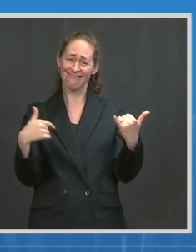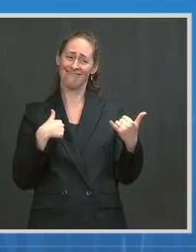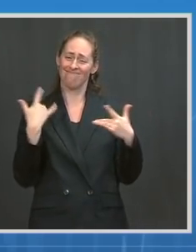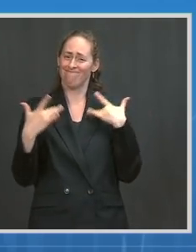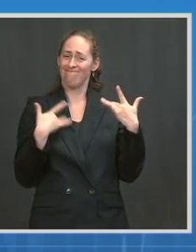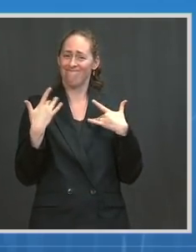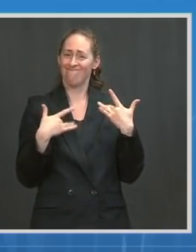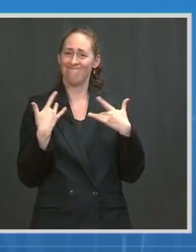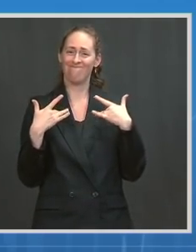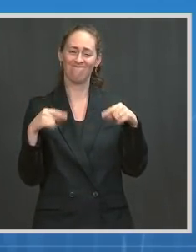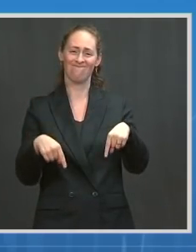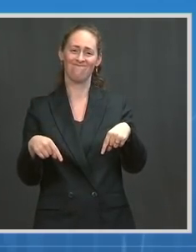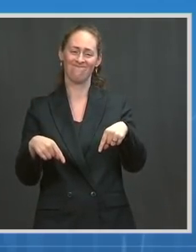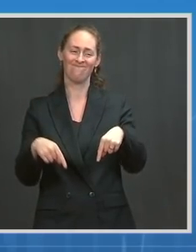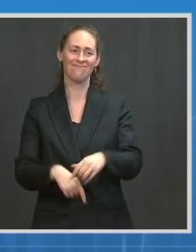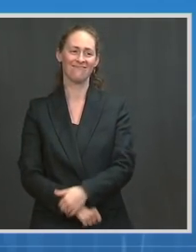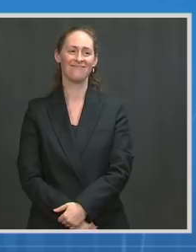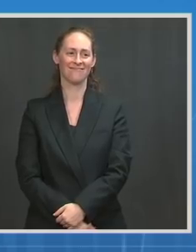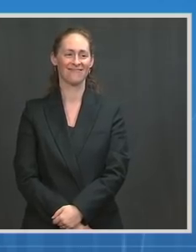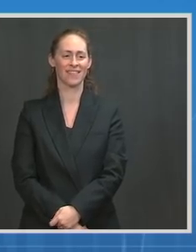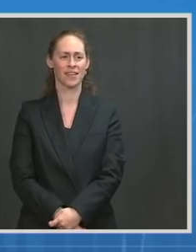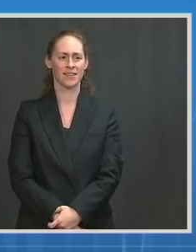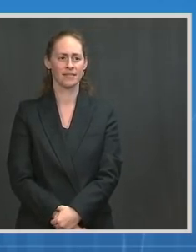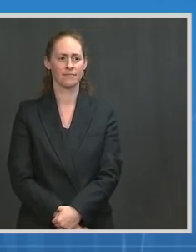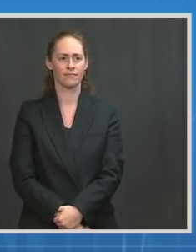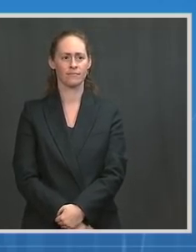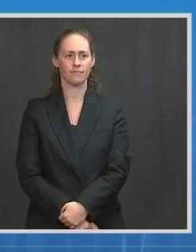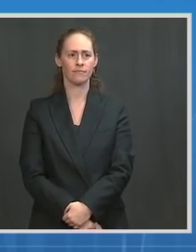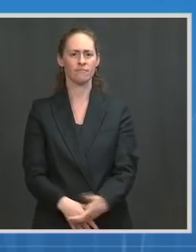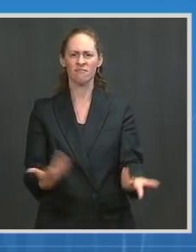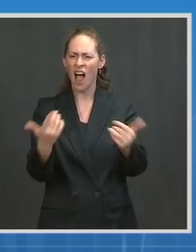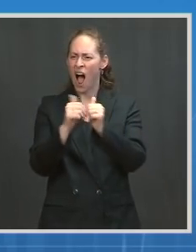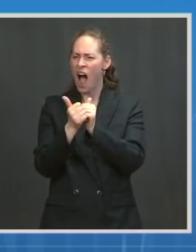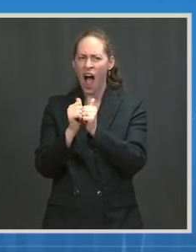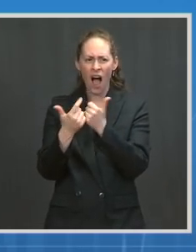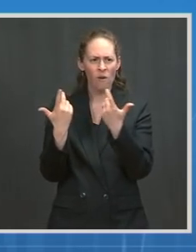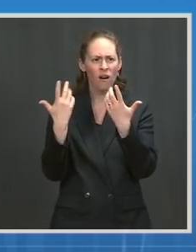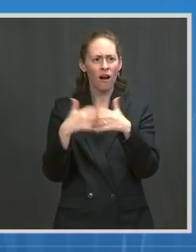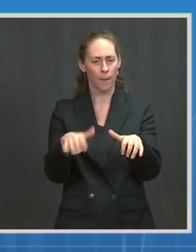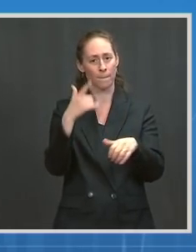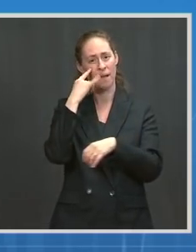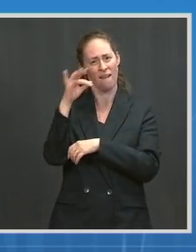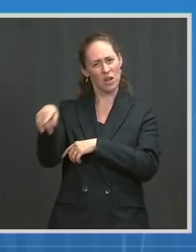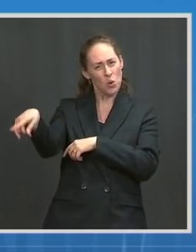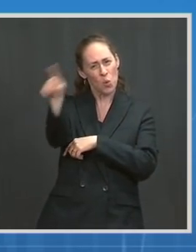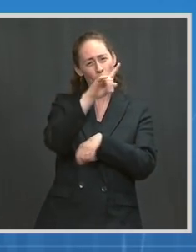It could only happen because of the work of so many who made sure we had the rapid administration